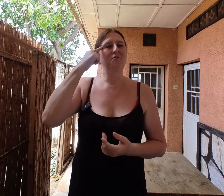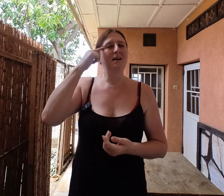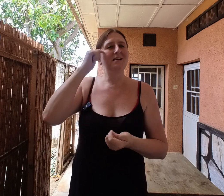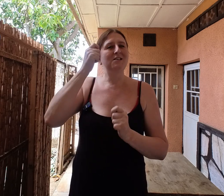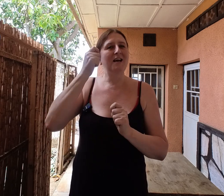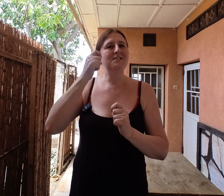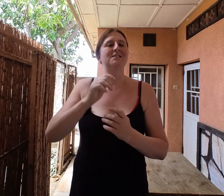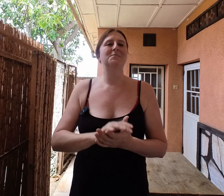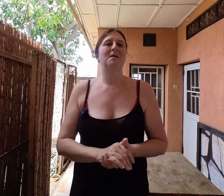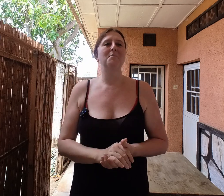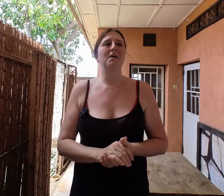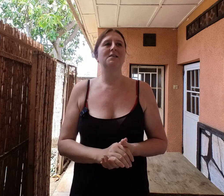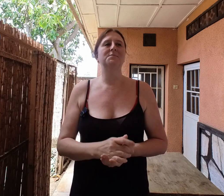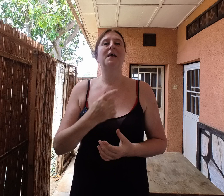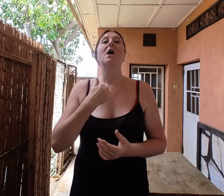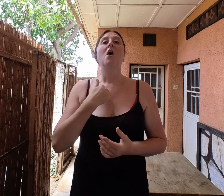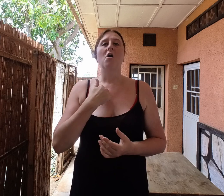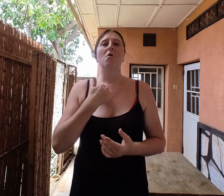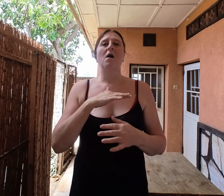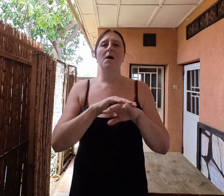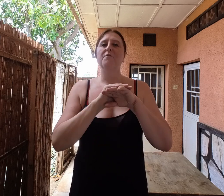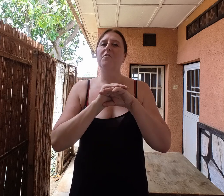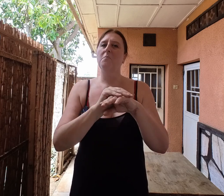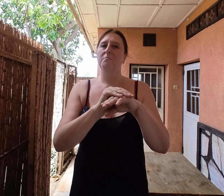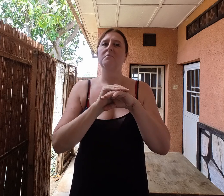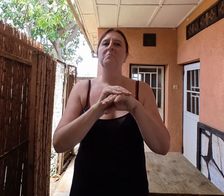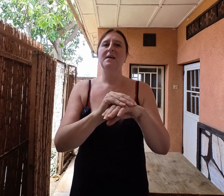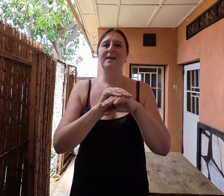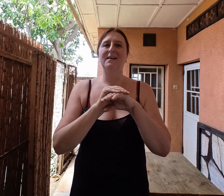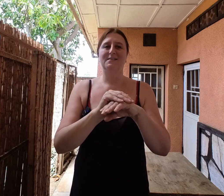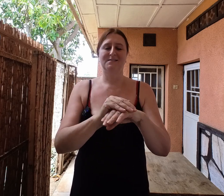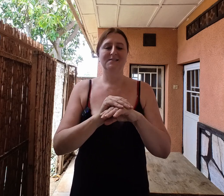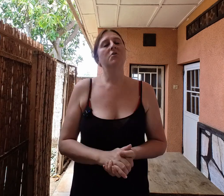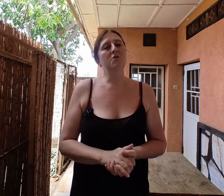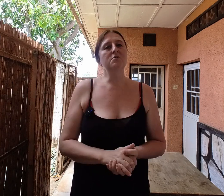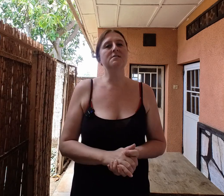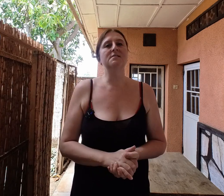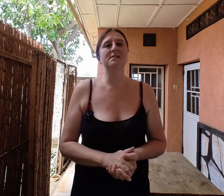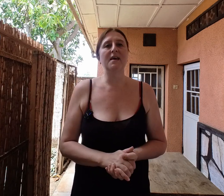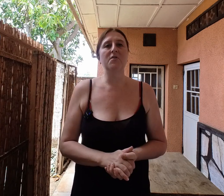to really change it in my mind to being, oh, 'I'm from England.' You can also say,